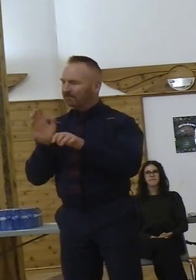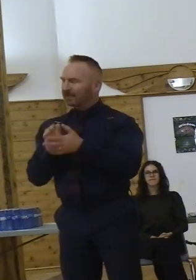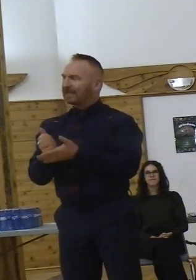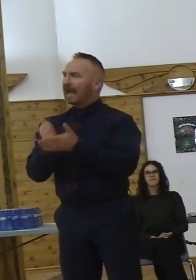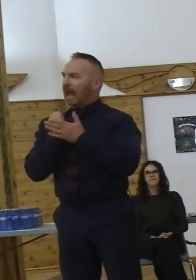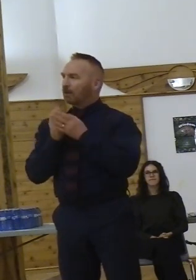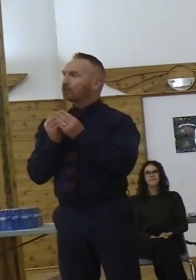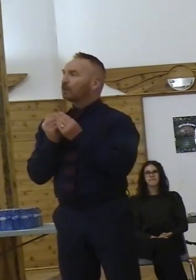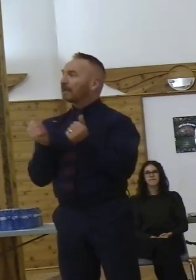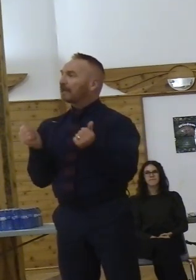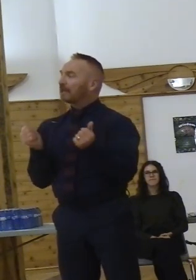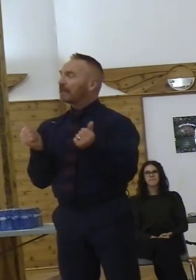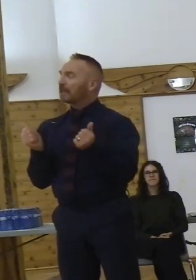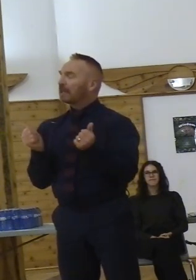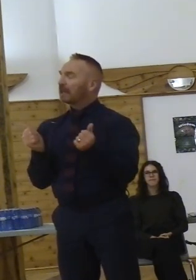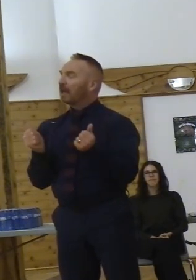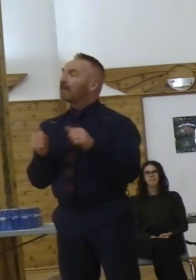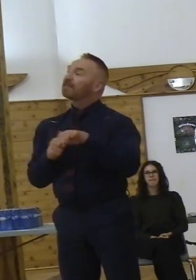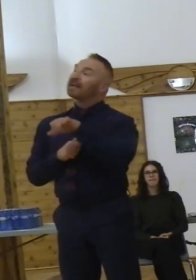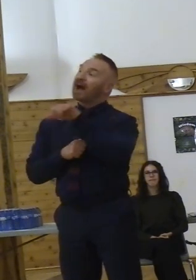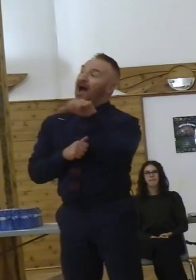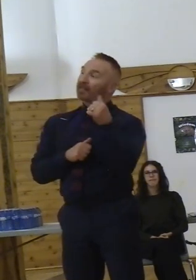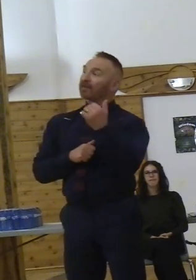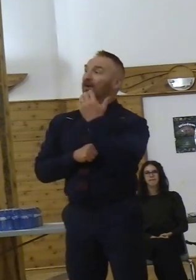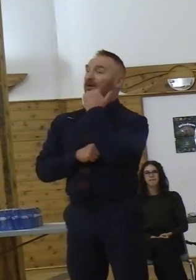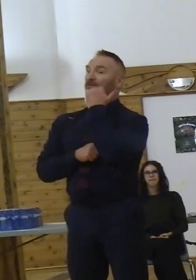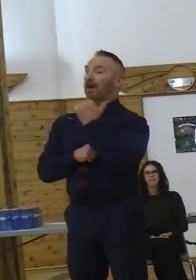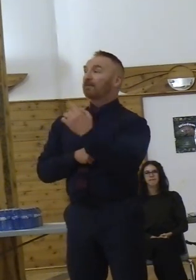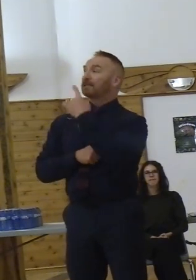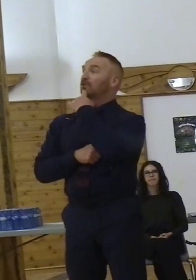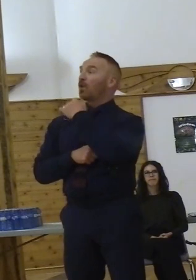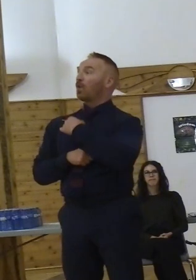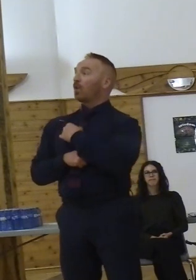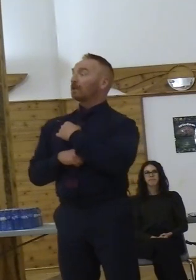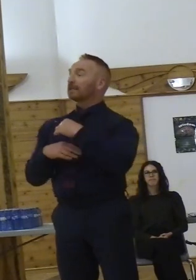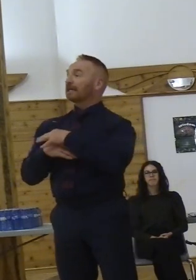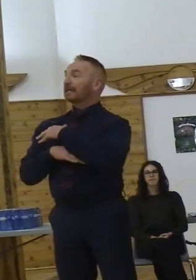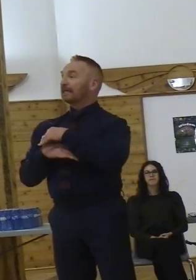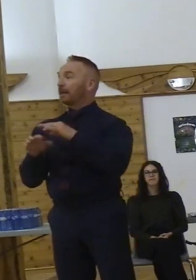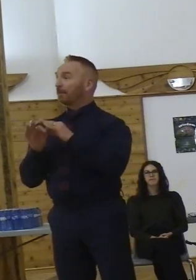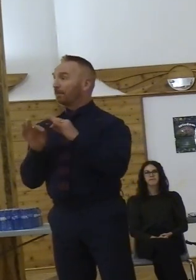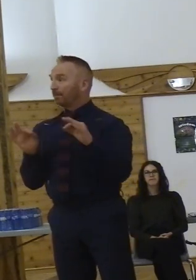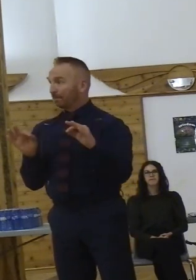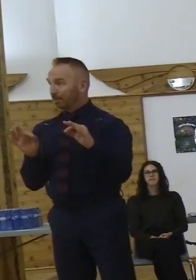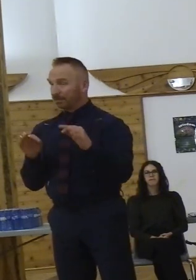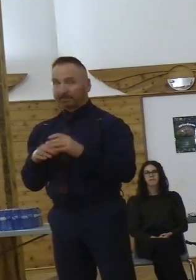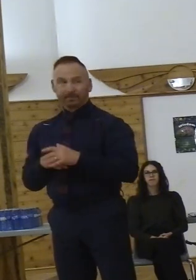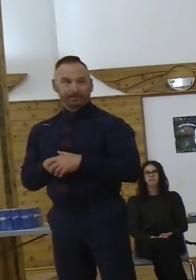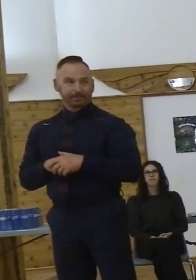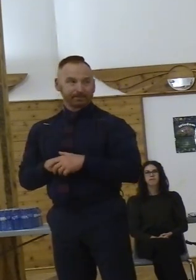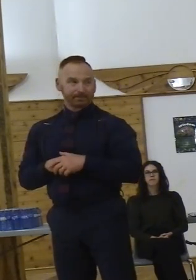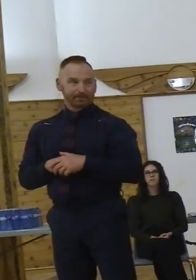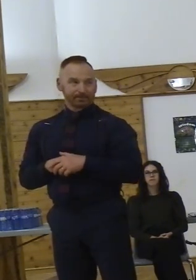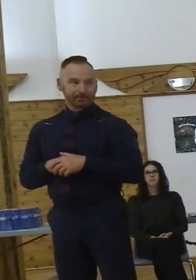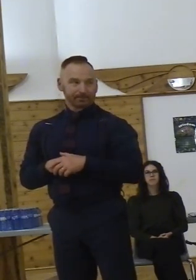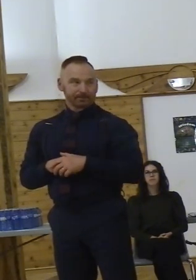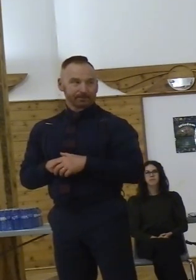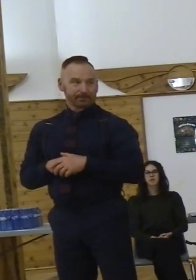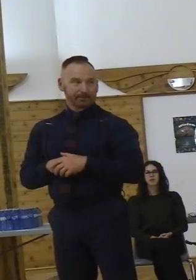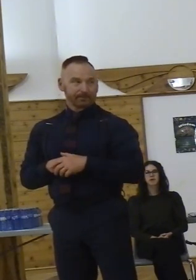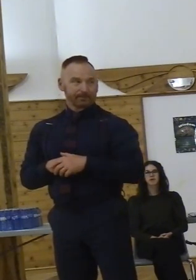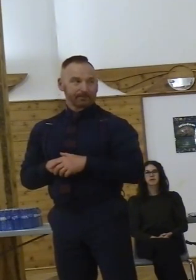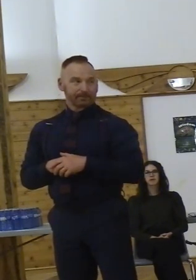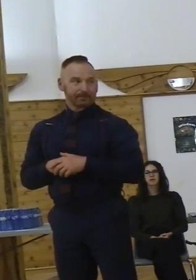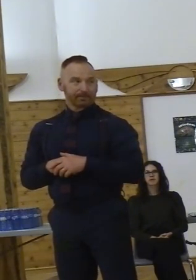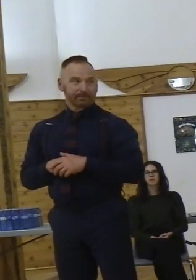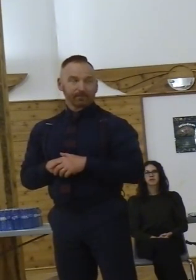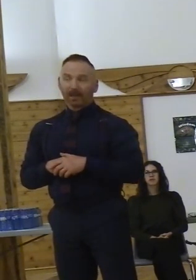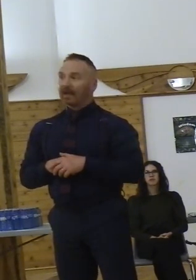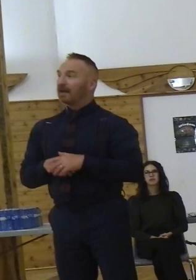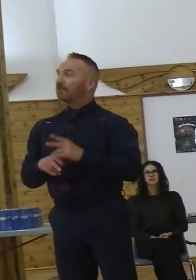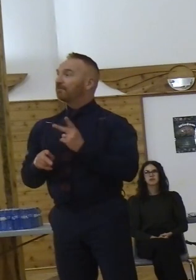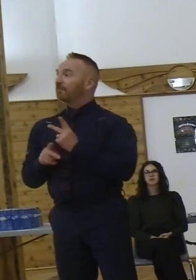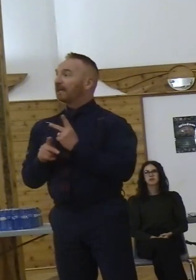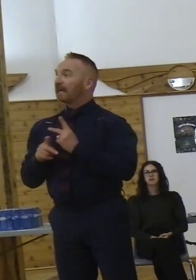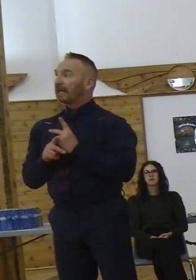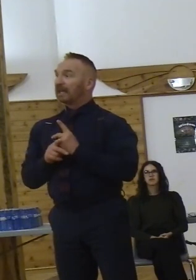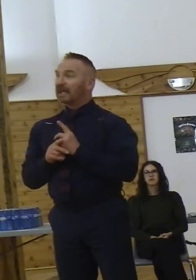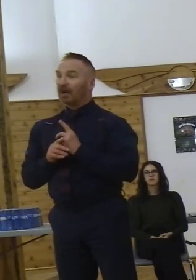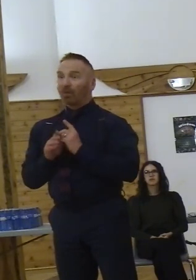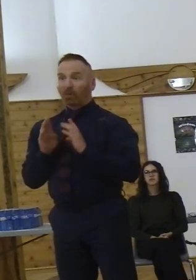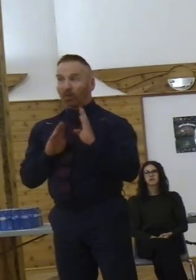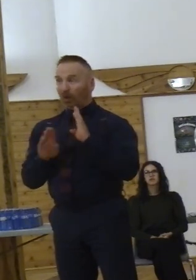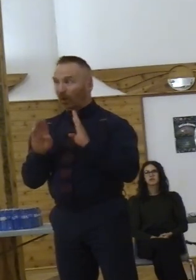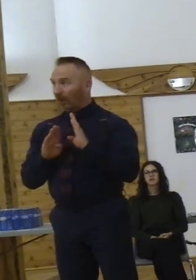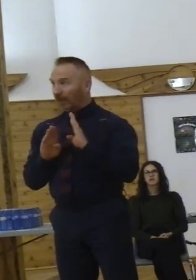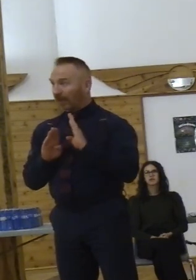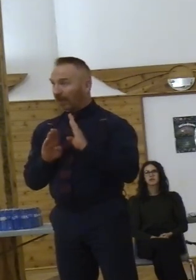And the other thing she always told us was, don't worry yourself for nothing.